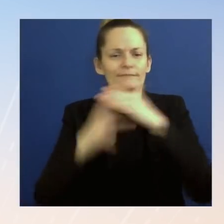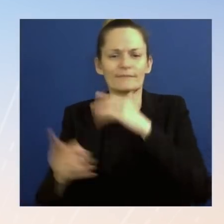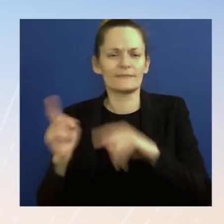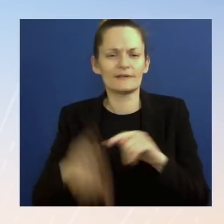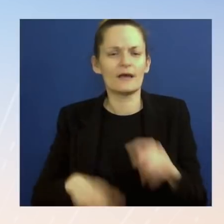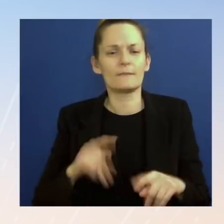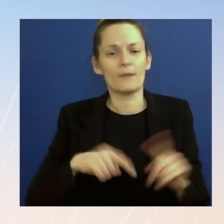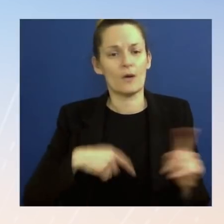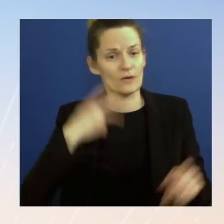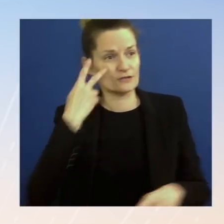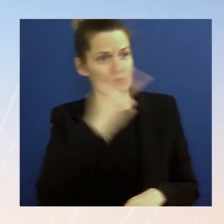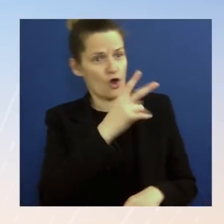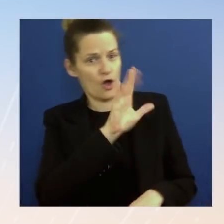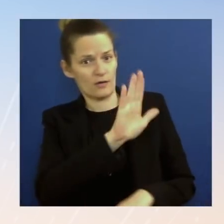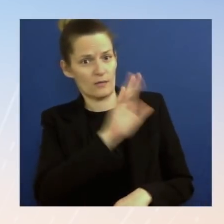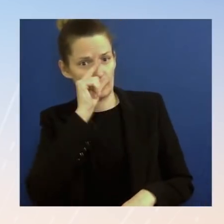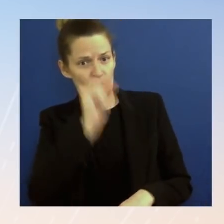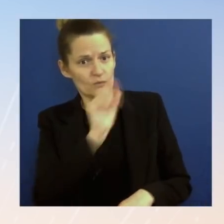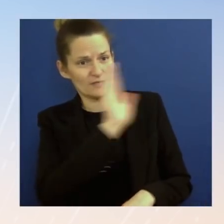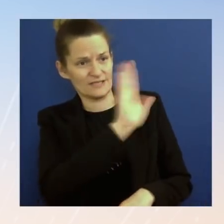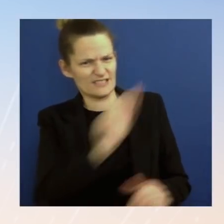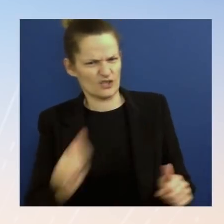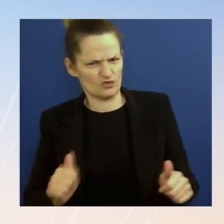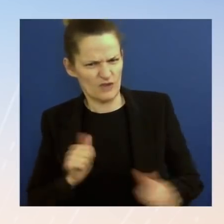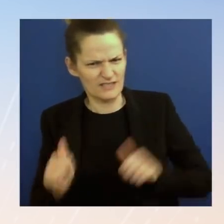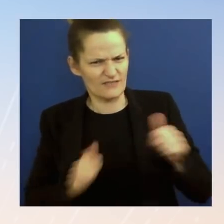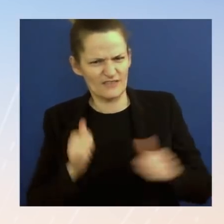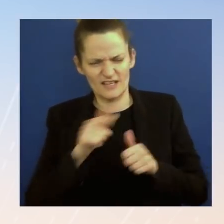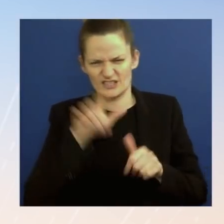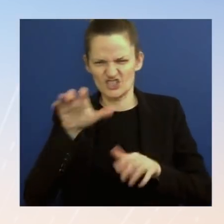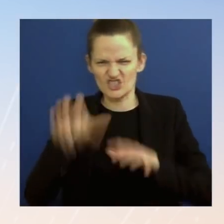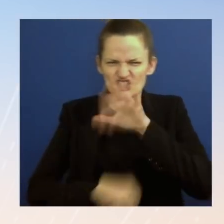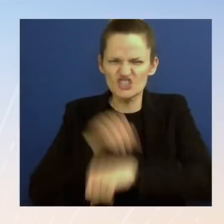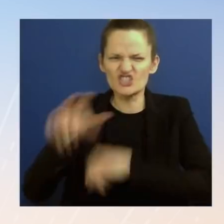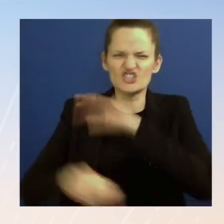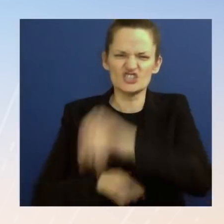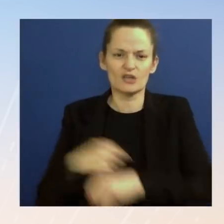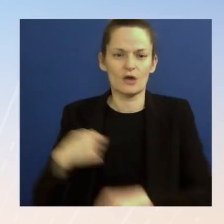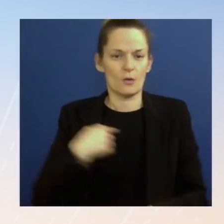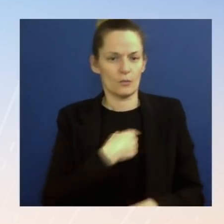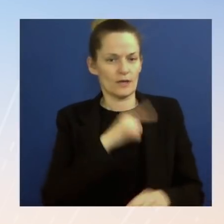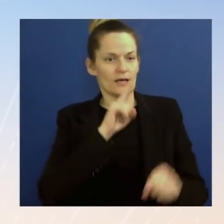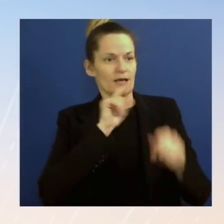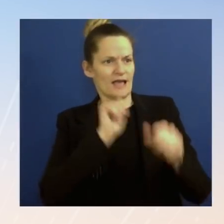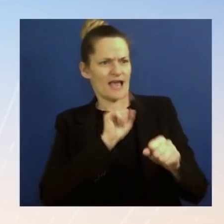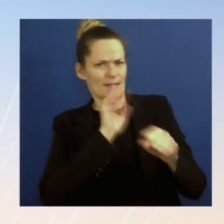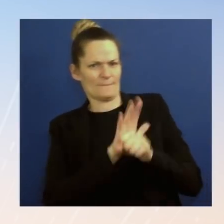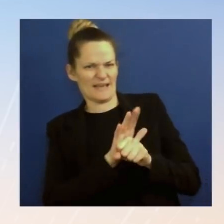on what we committed to since that point in time. The Press: One key decision made by the President early on